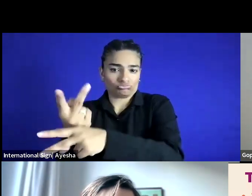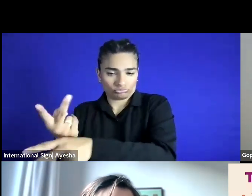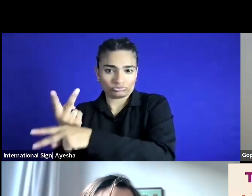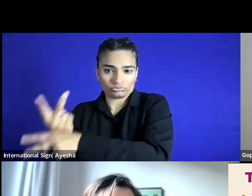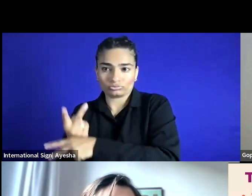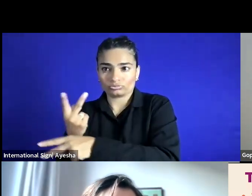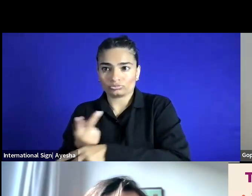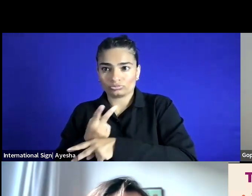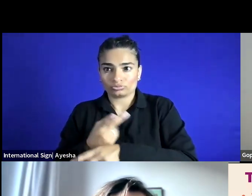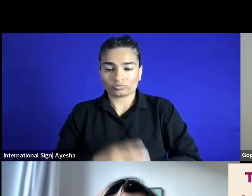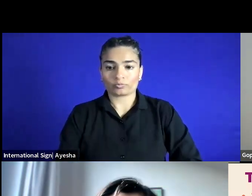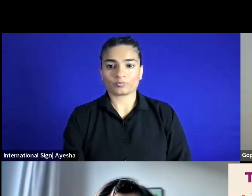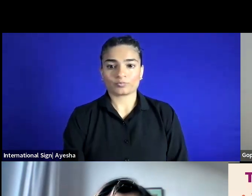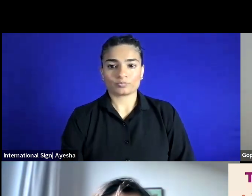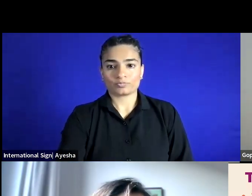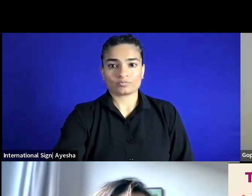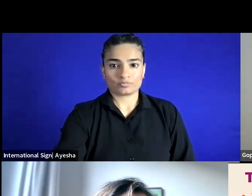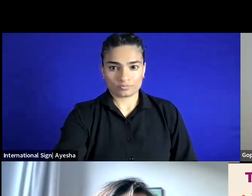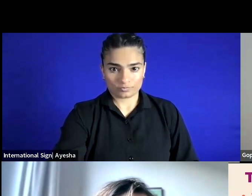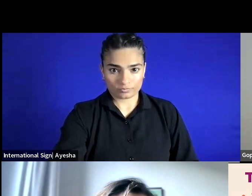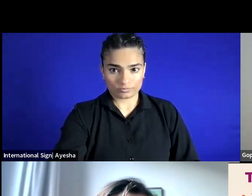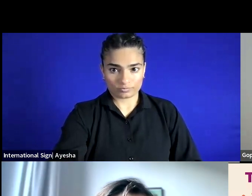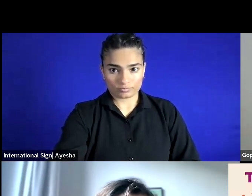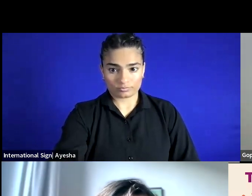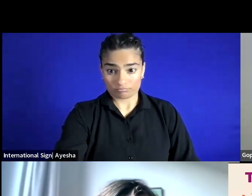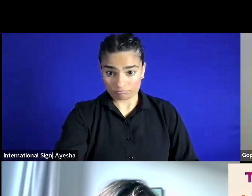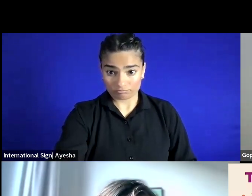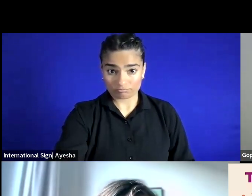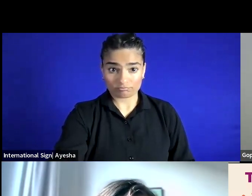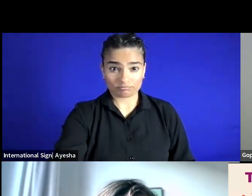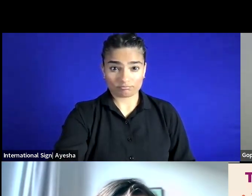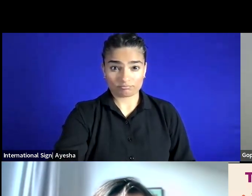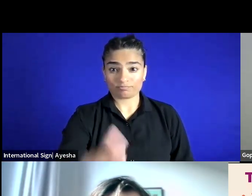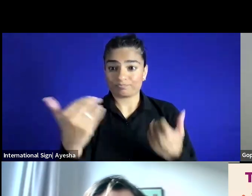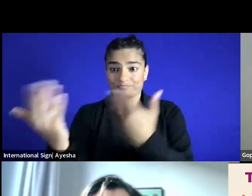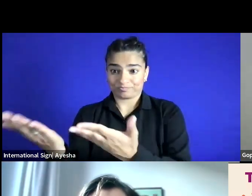And yeah, I'll let you go back to, to speak to the rest and to the next one.